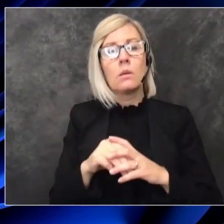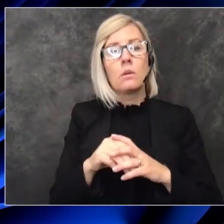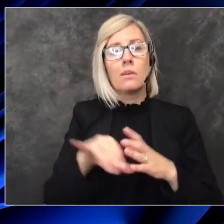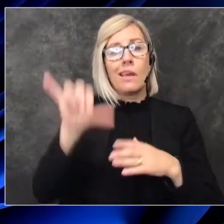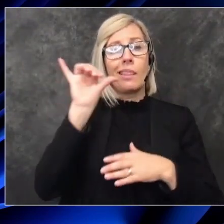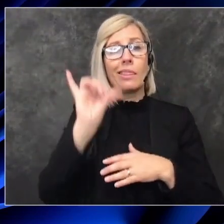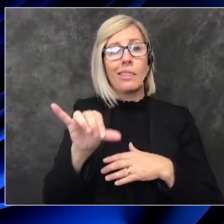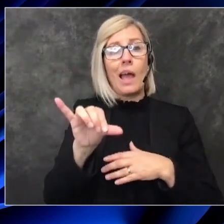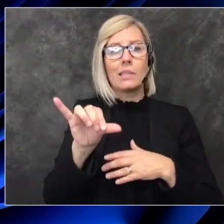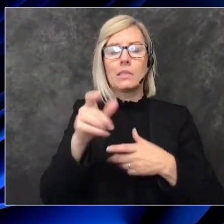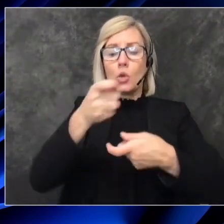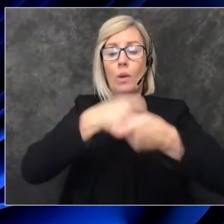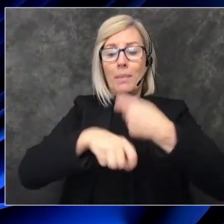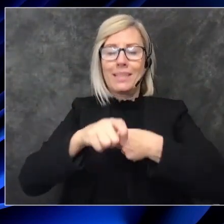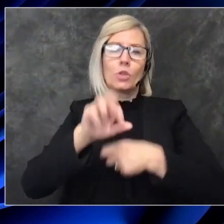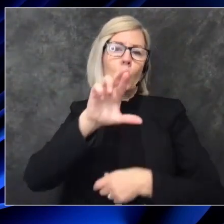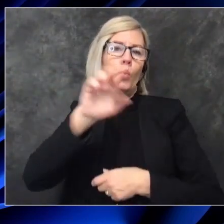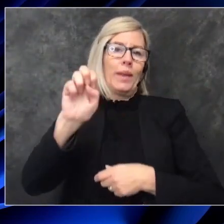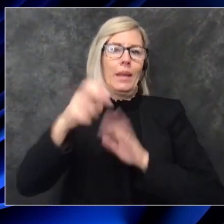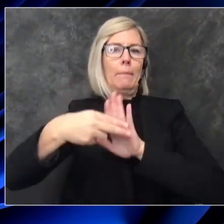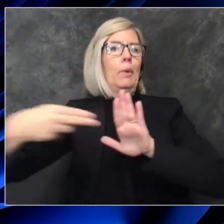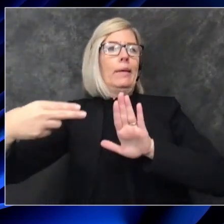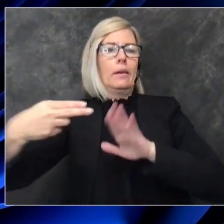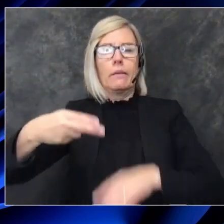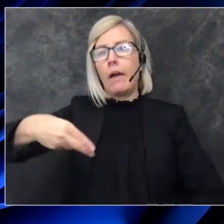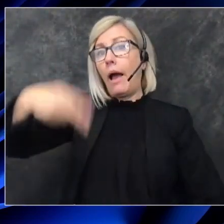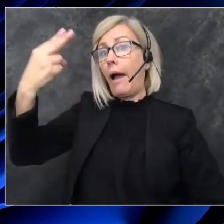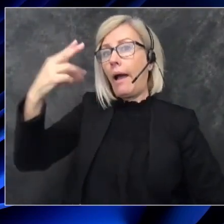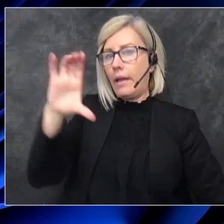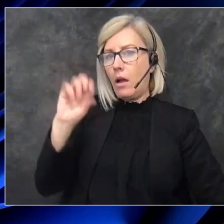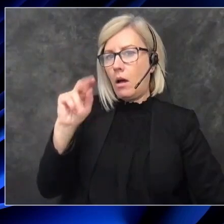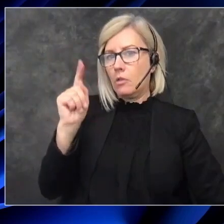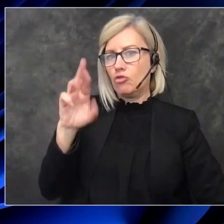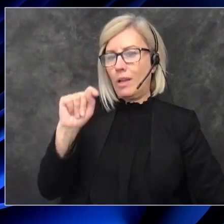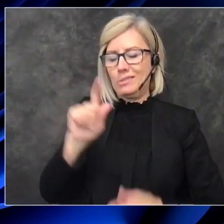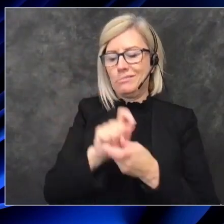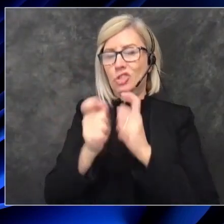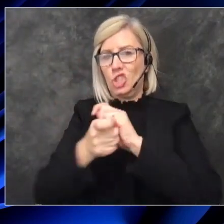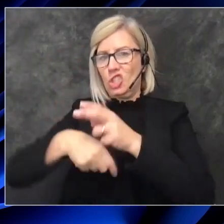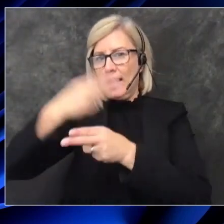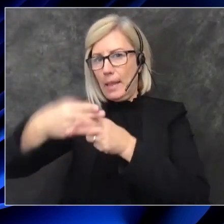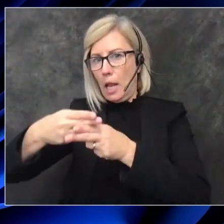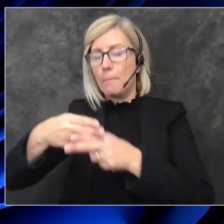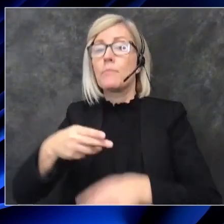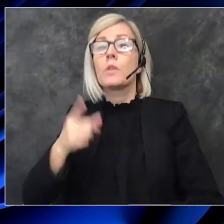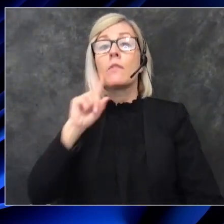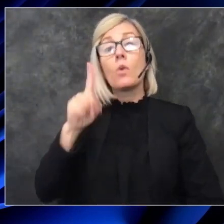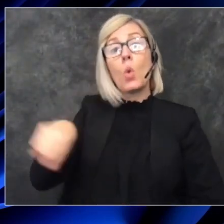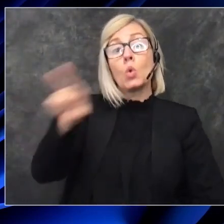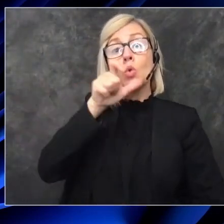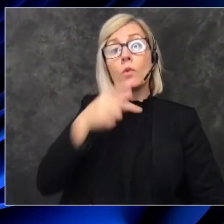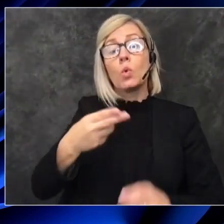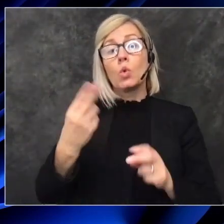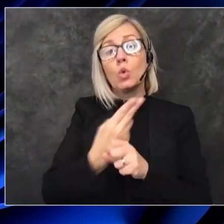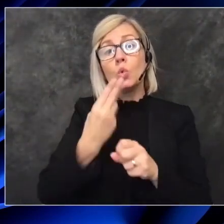or rebranding of high contrast. Now, for those of you who may have used high contrast in the past